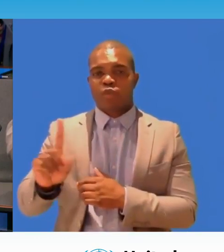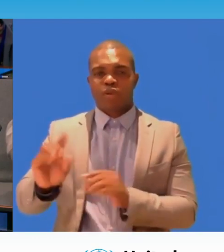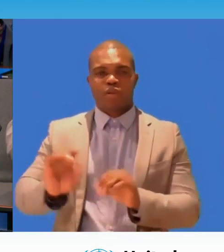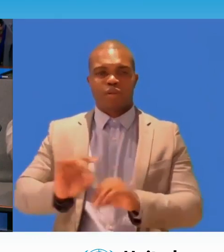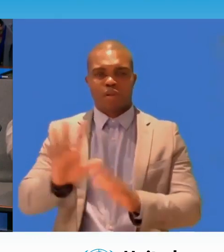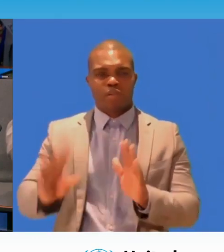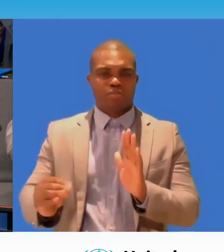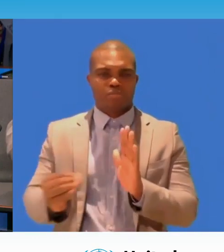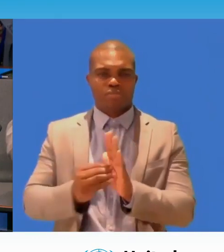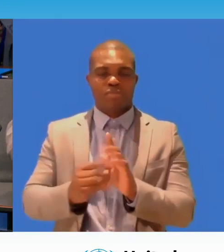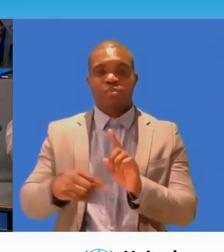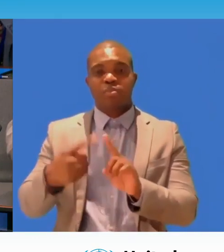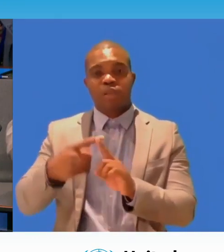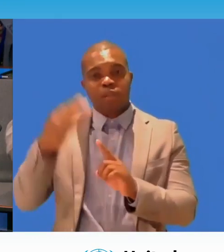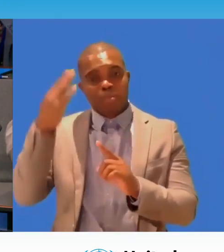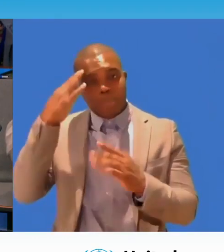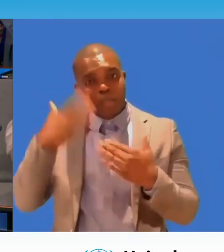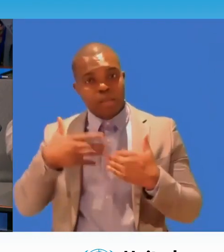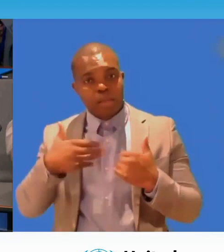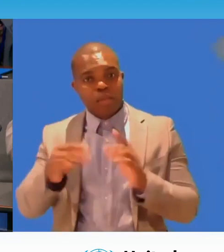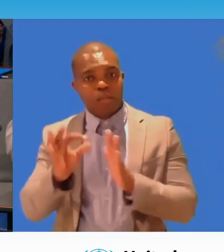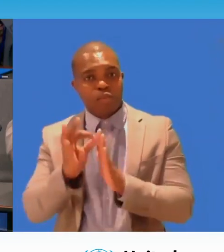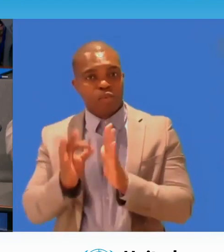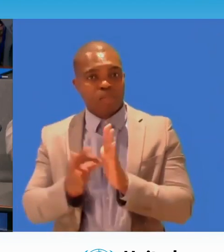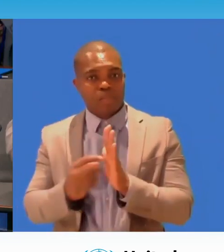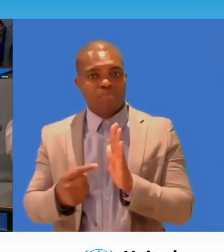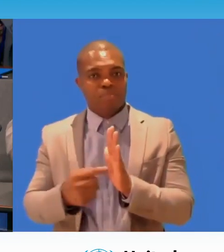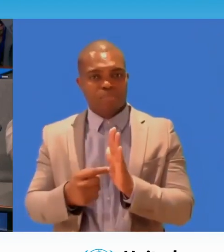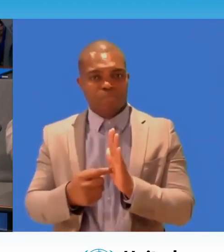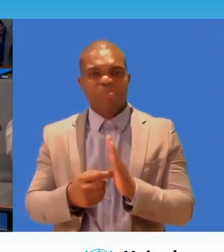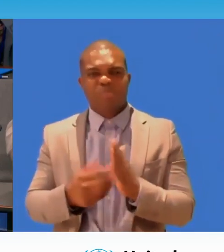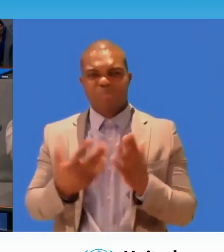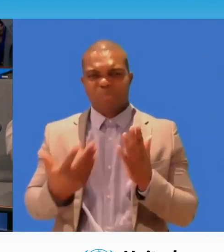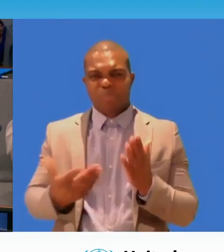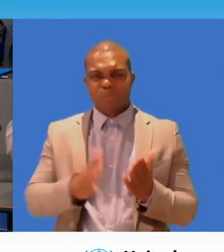a hold of government approach together with stakeholders including the consistent support